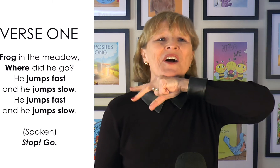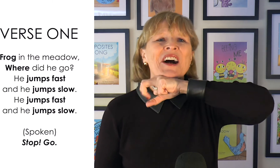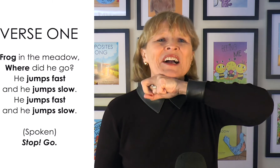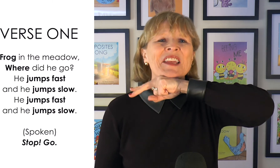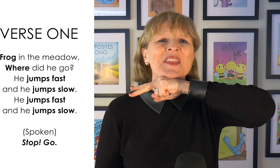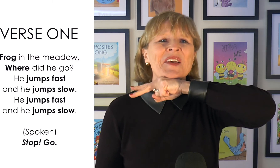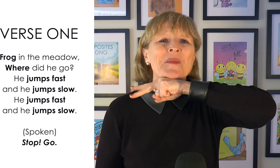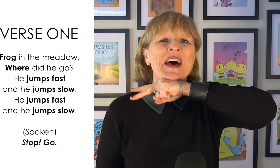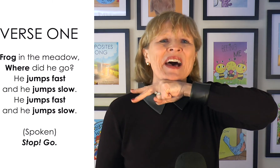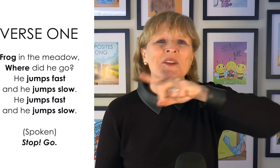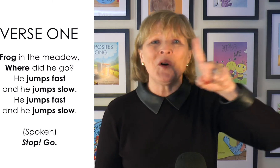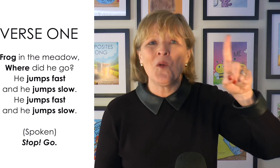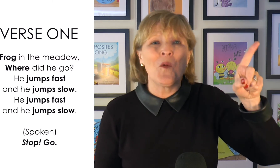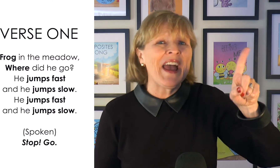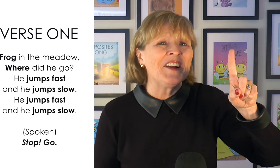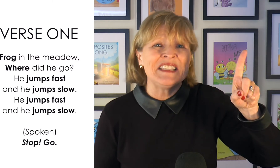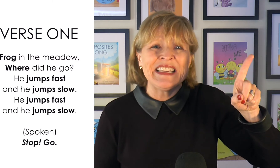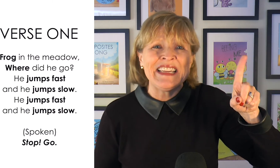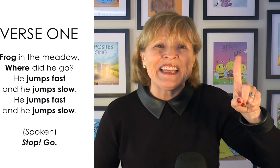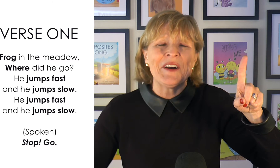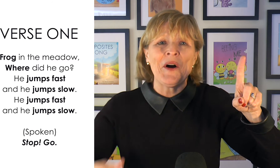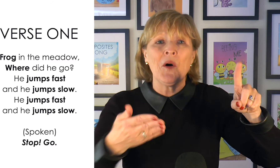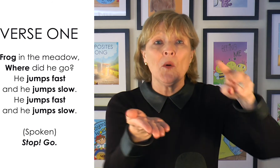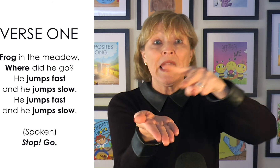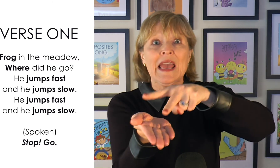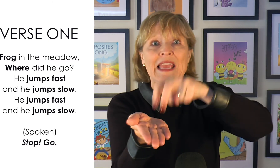"FROG in the meadow, WHERE did he go?